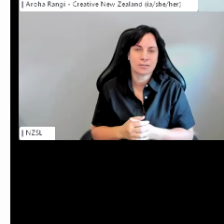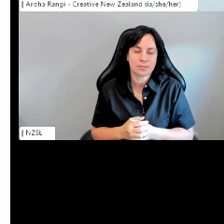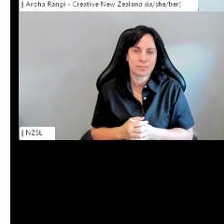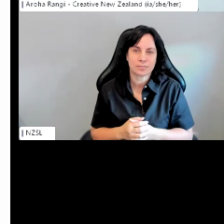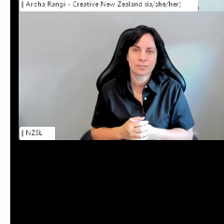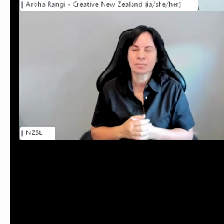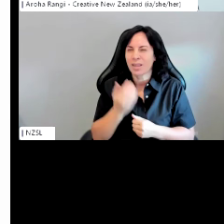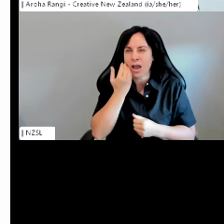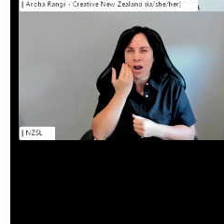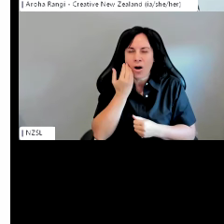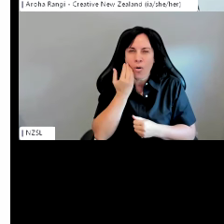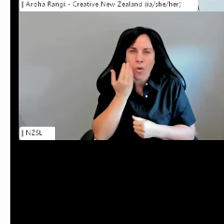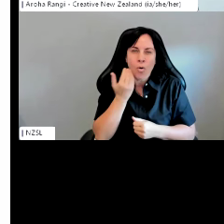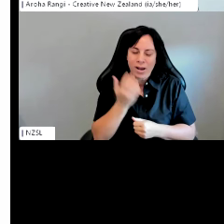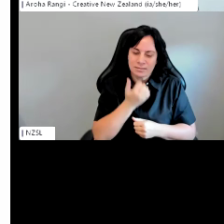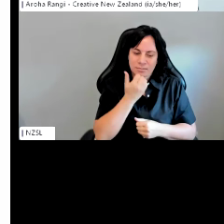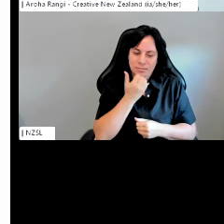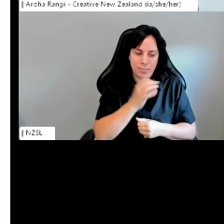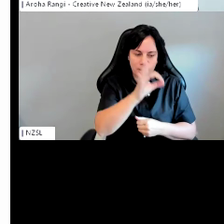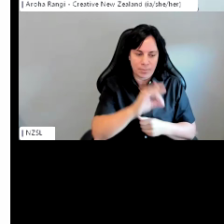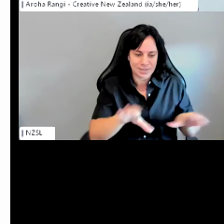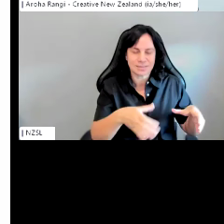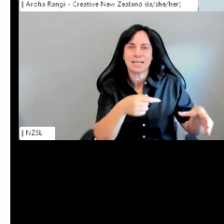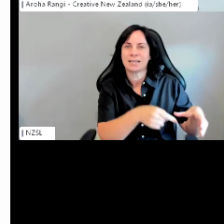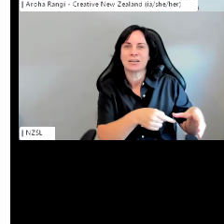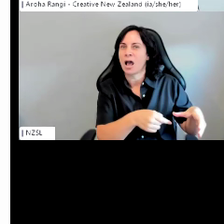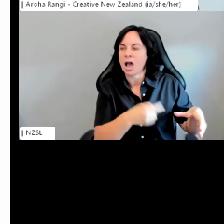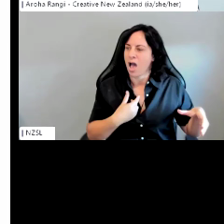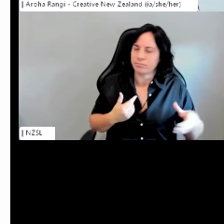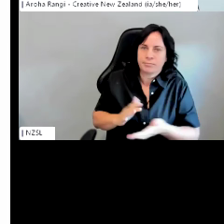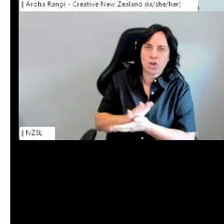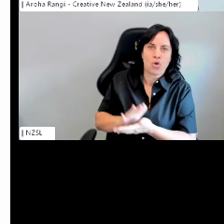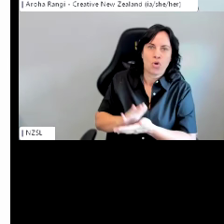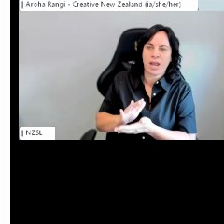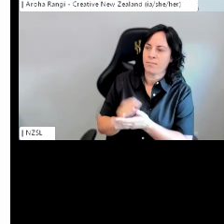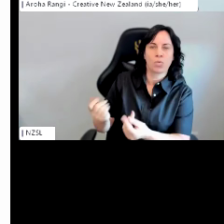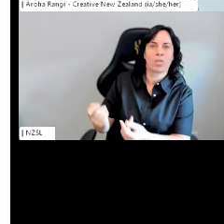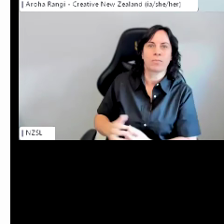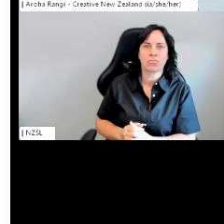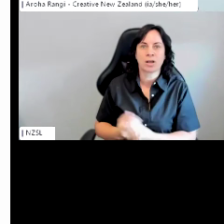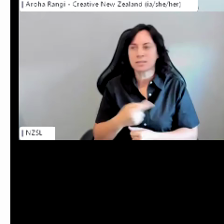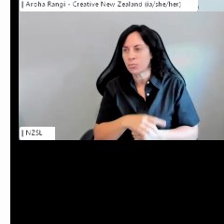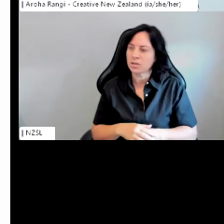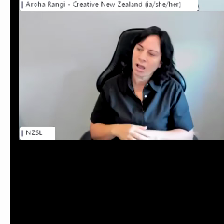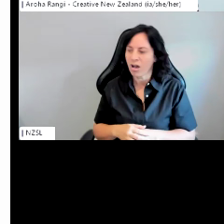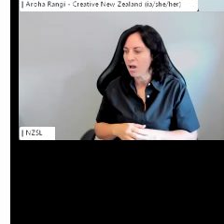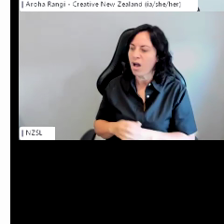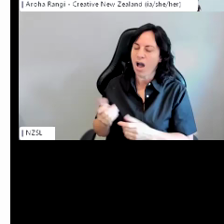percentage of people who are not that happy with the ticket price. You know, some of them are, but some of them think, oh, that I paid a bit more than I wanted to. What's interesting with